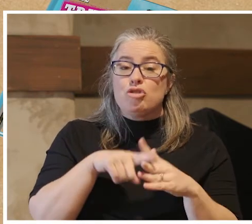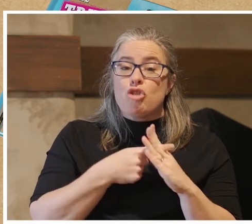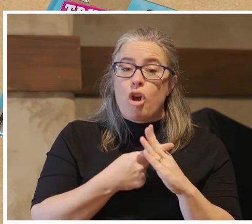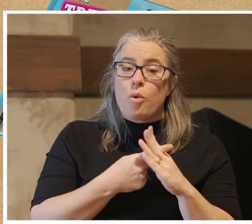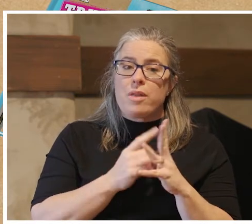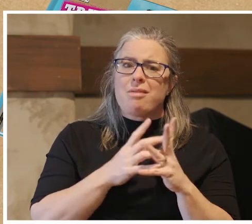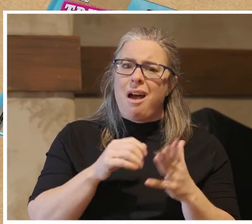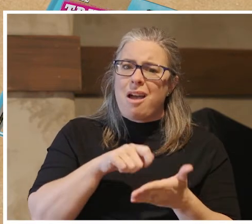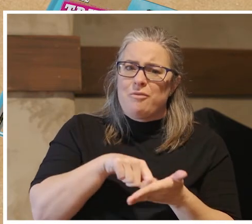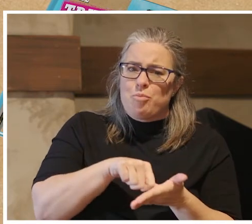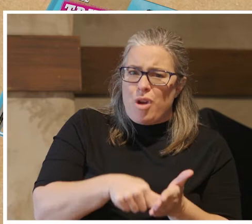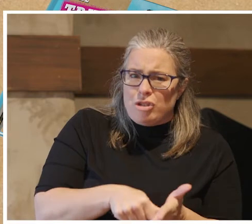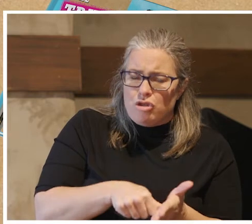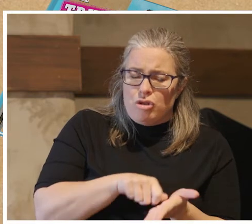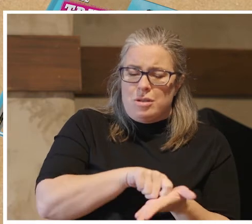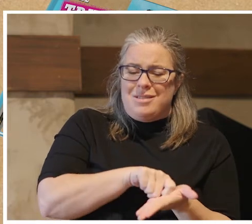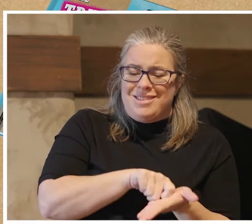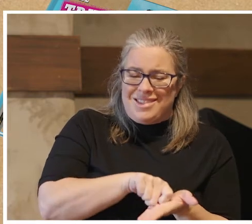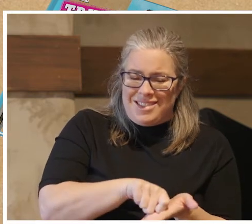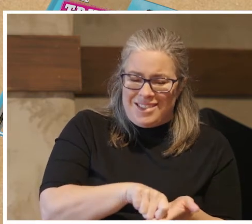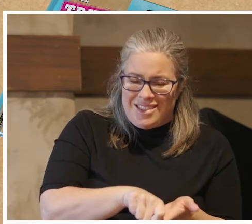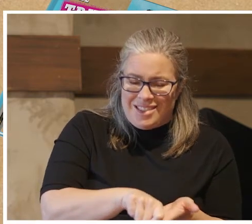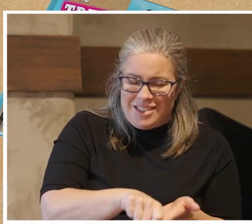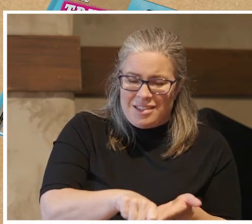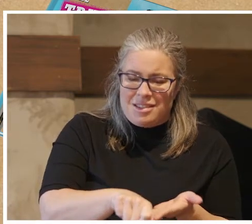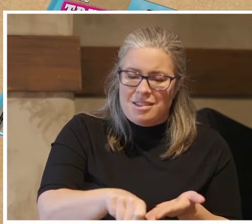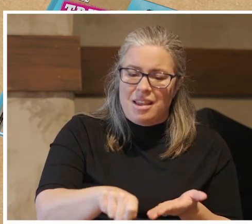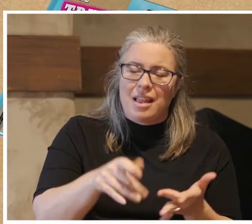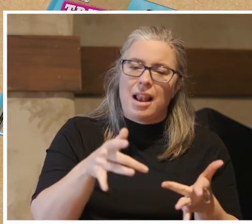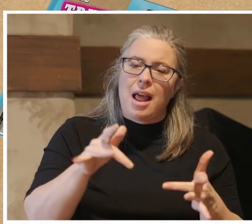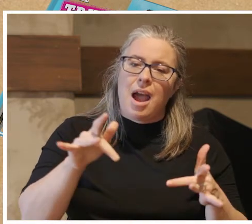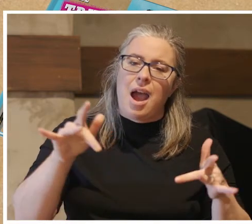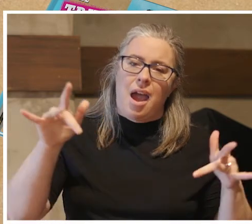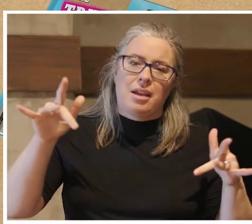you can start with a lot of pressure with your pencil or pen or marker,